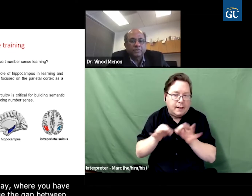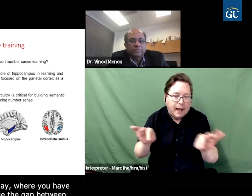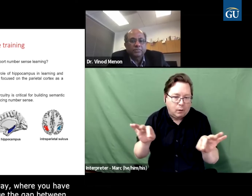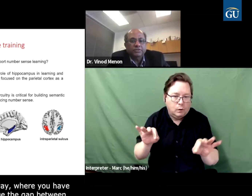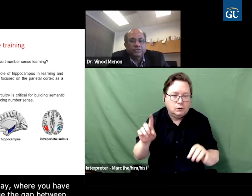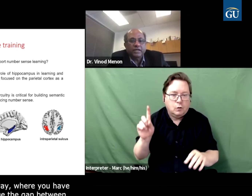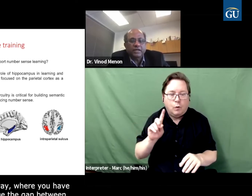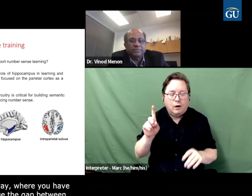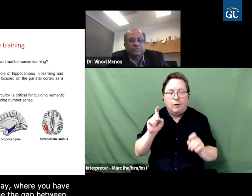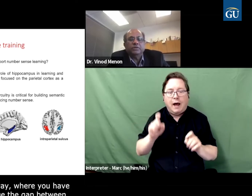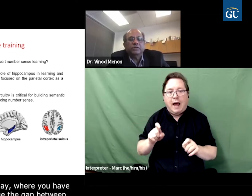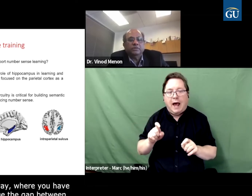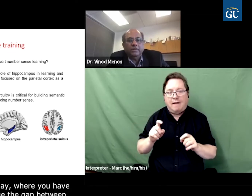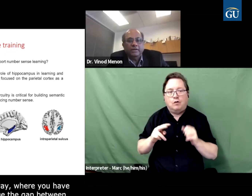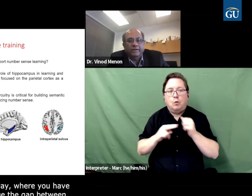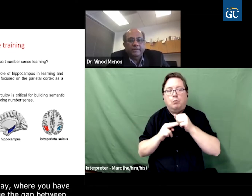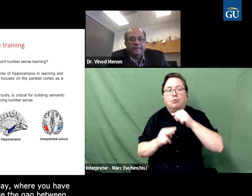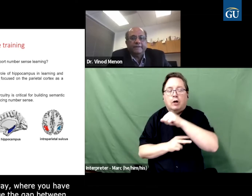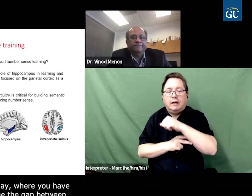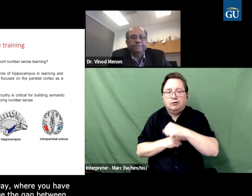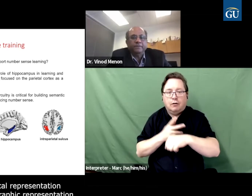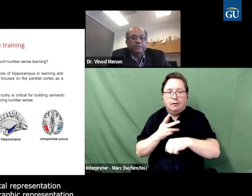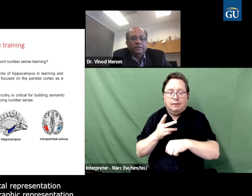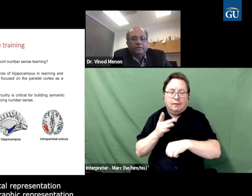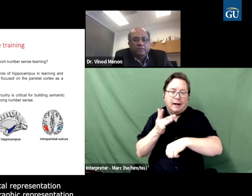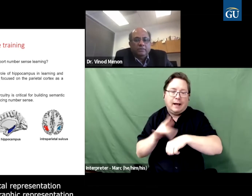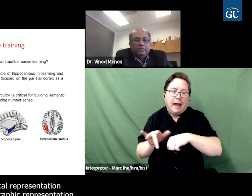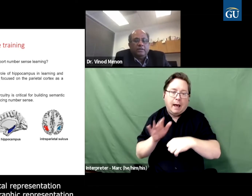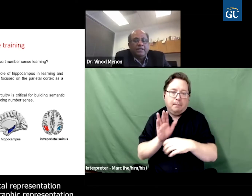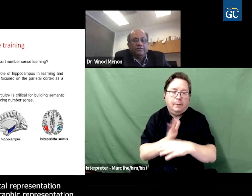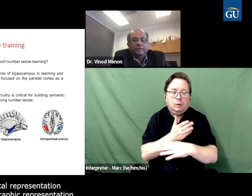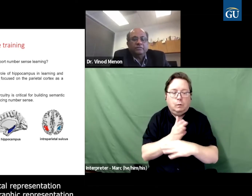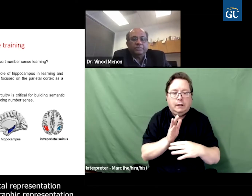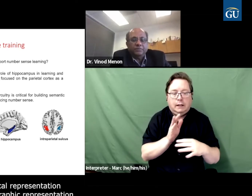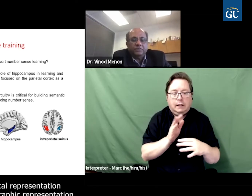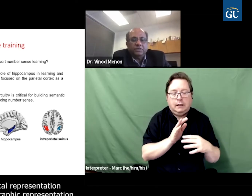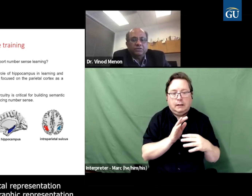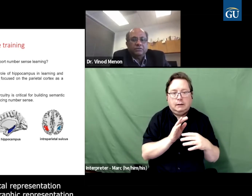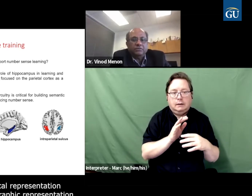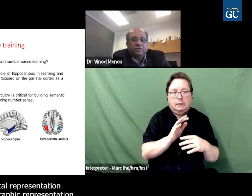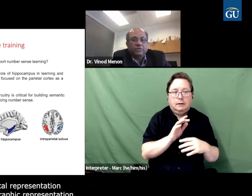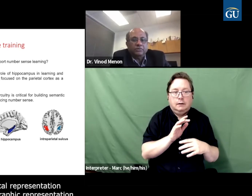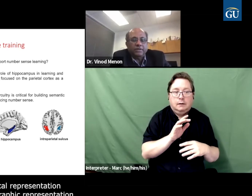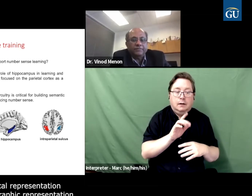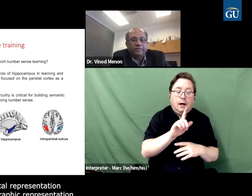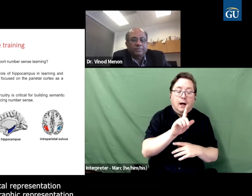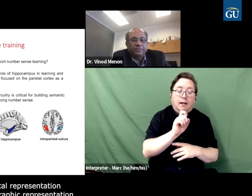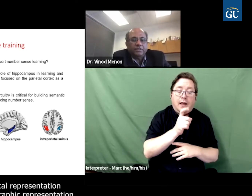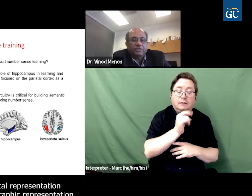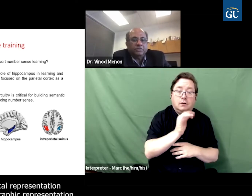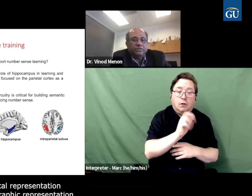have to bridge the gap between a